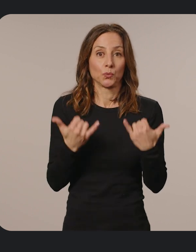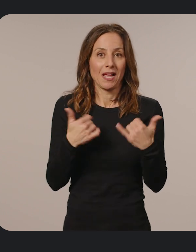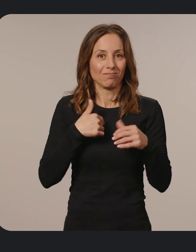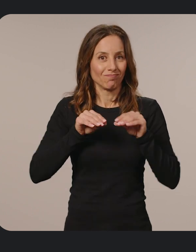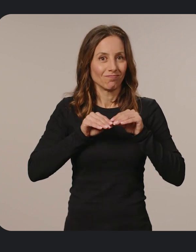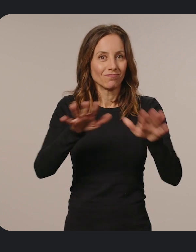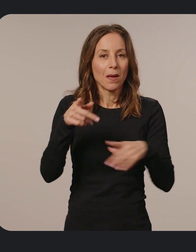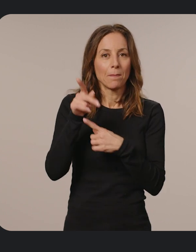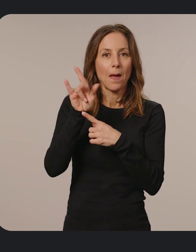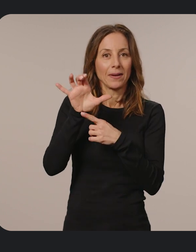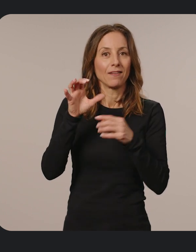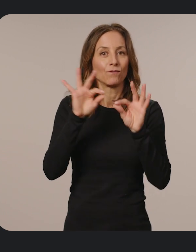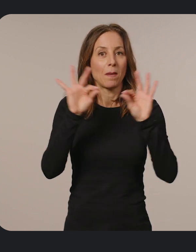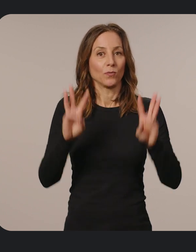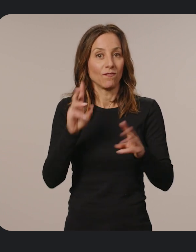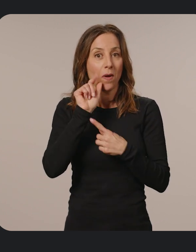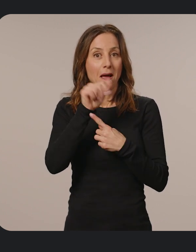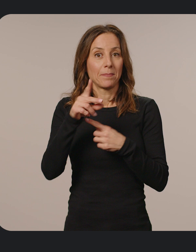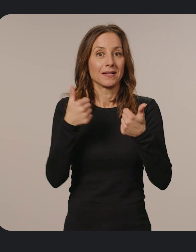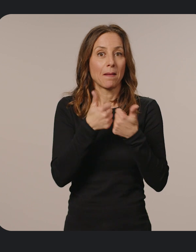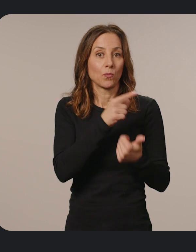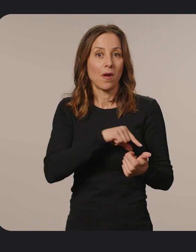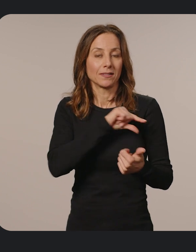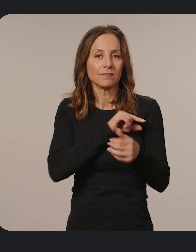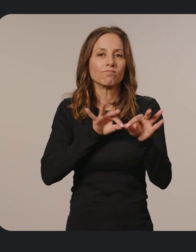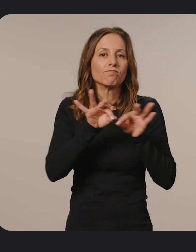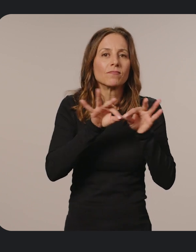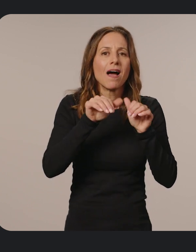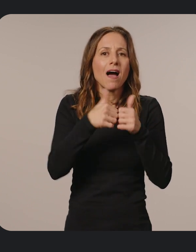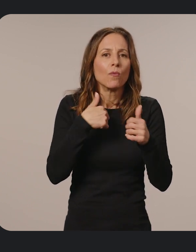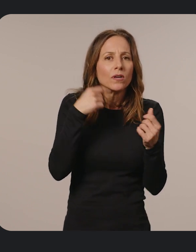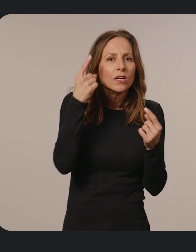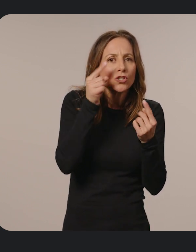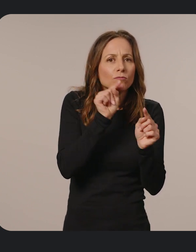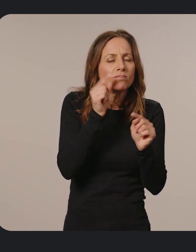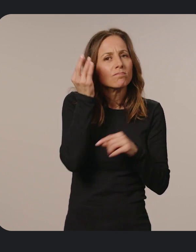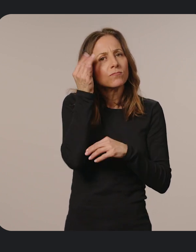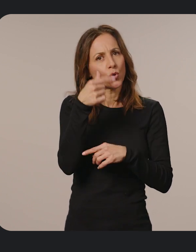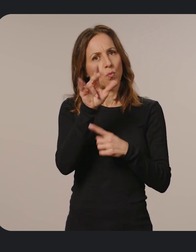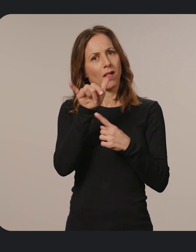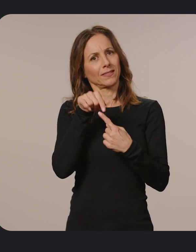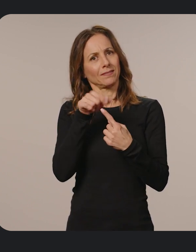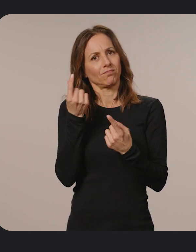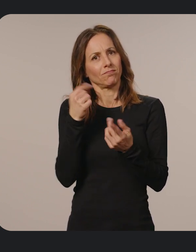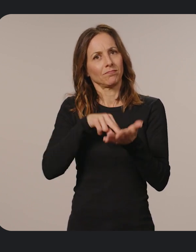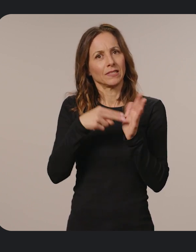to help. Today we launched a public framework for app and game quality that explains how we consider quality